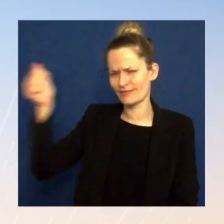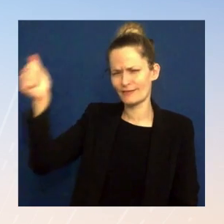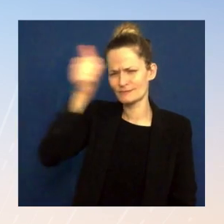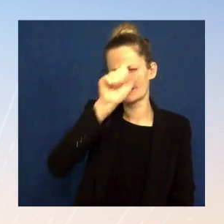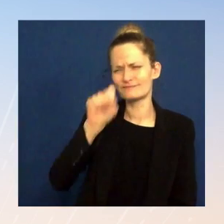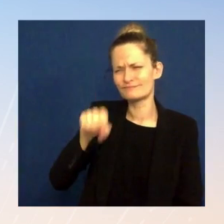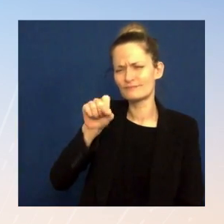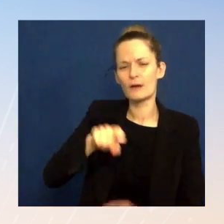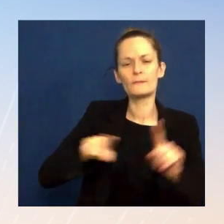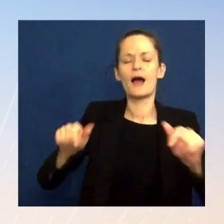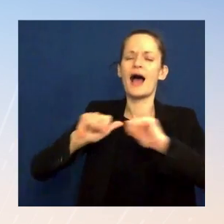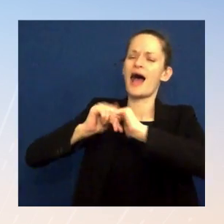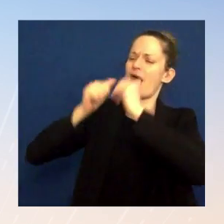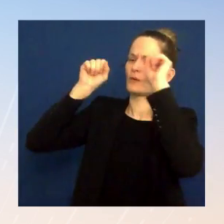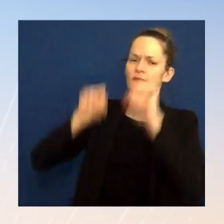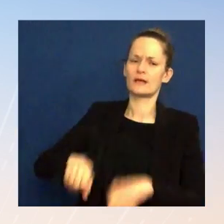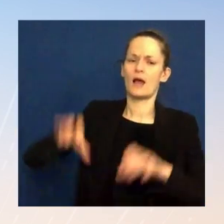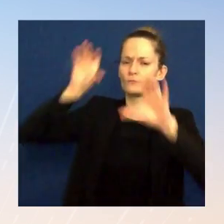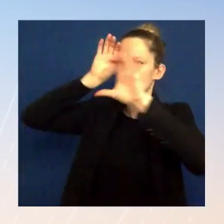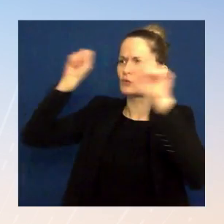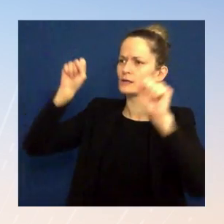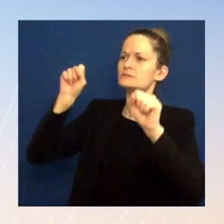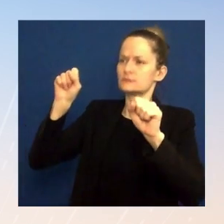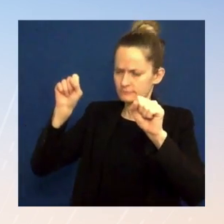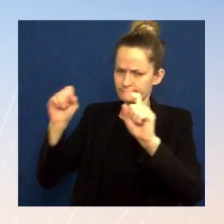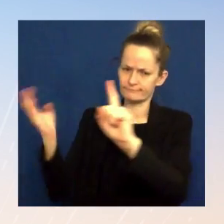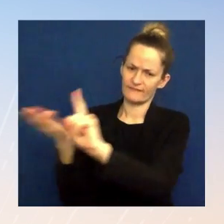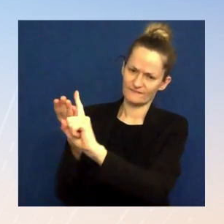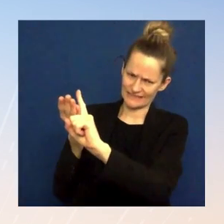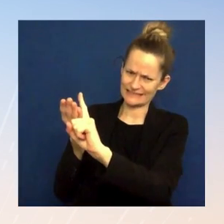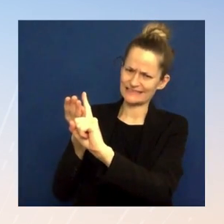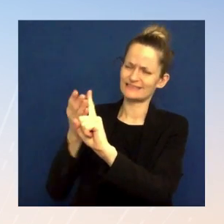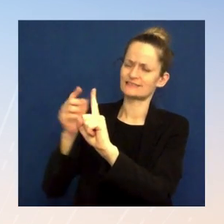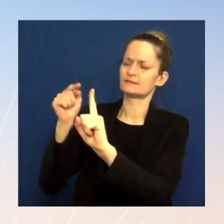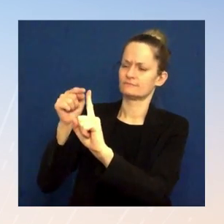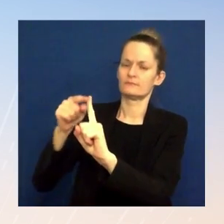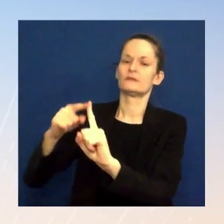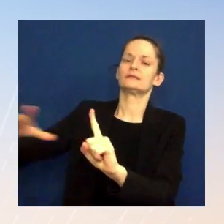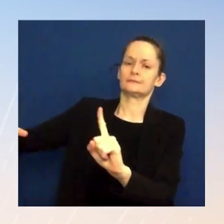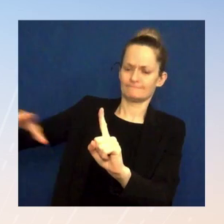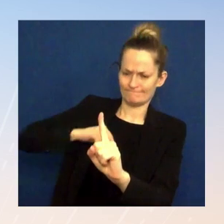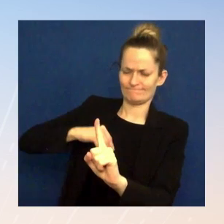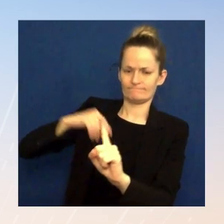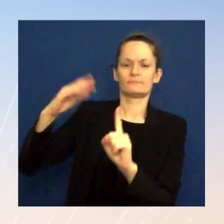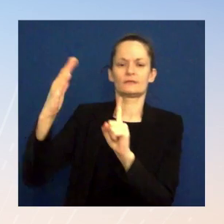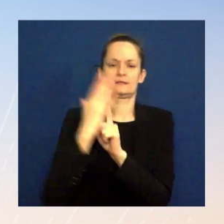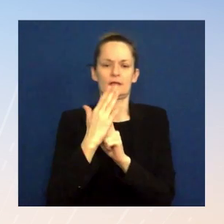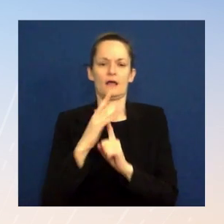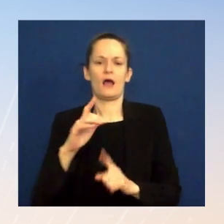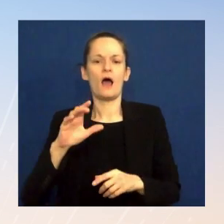to adopt these aggressive climate change proposals if he went there with the U.S. having done so already?